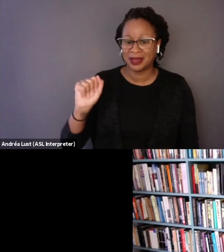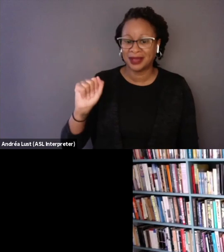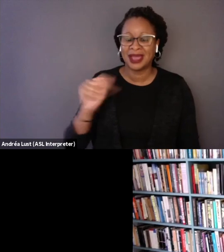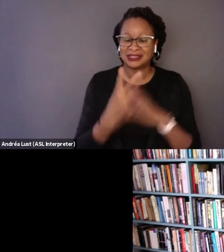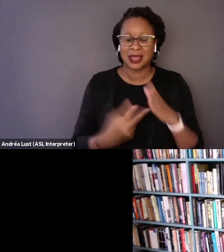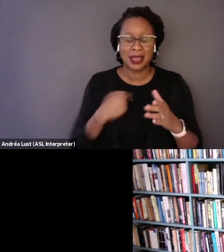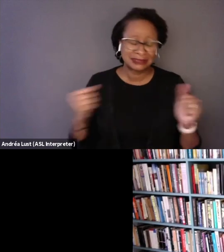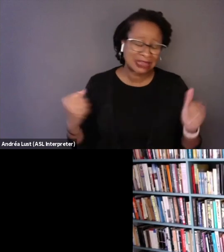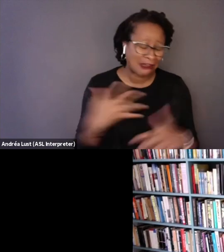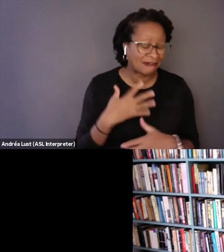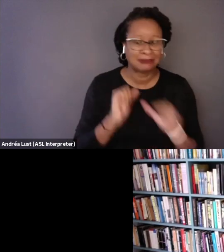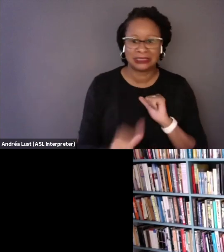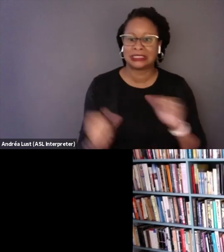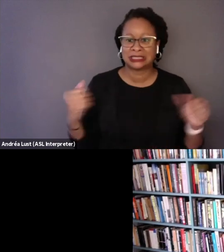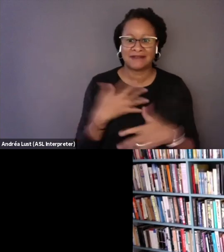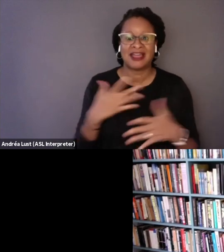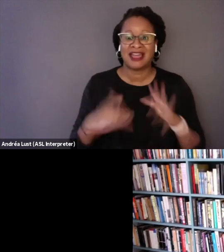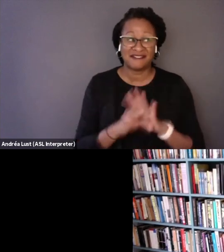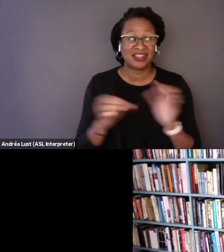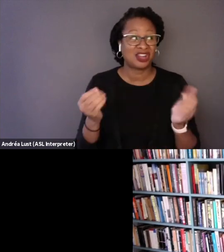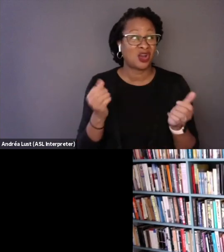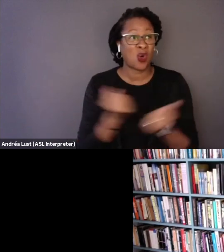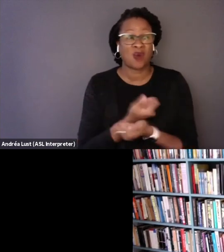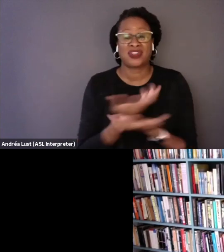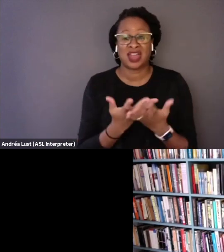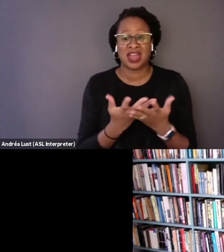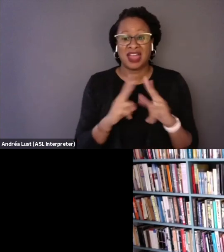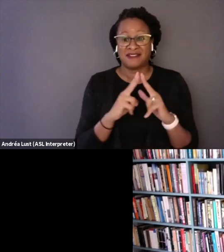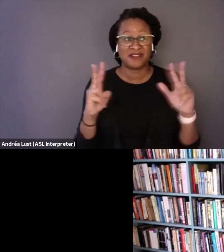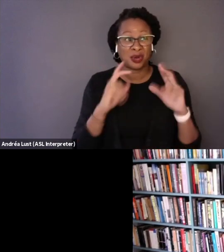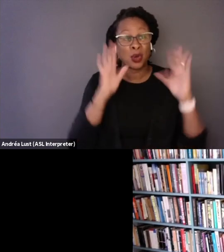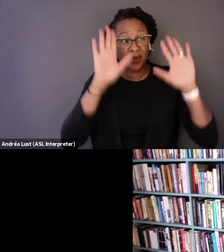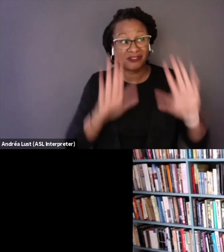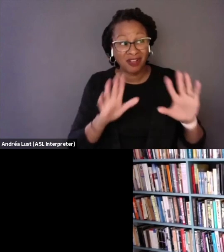I'm still terrified, I find the whole thing both incredibly wondrous but also terrifying.